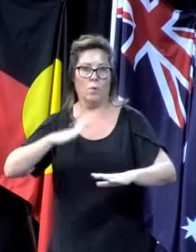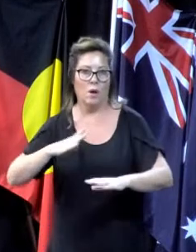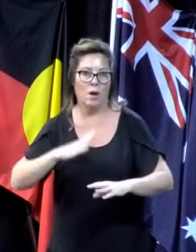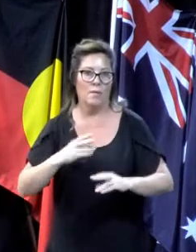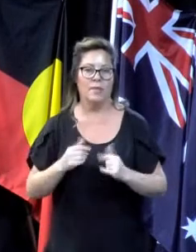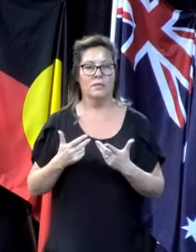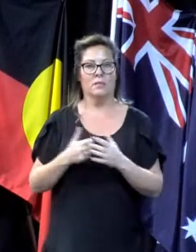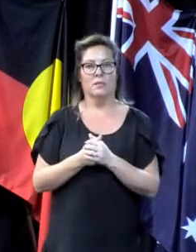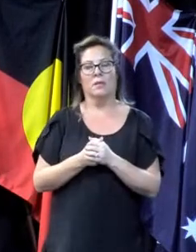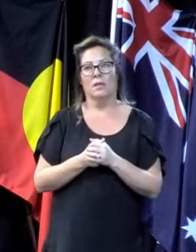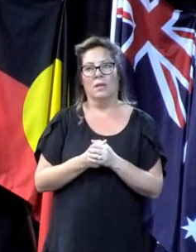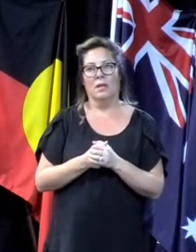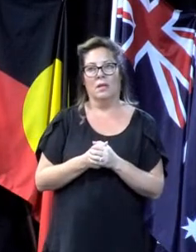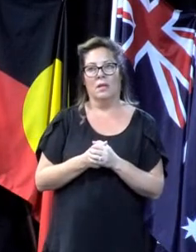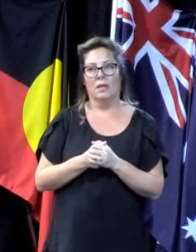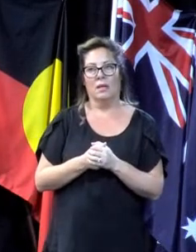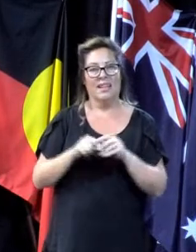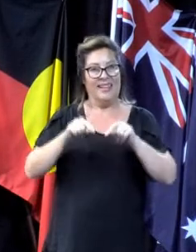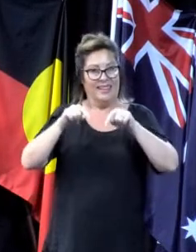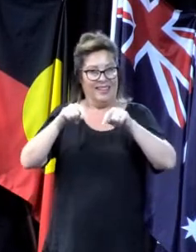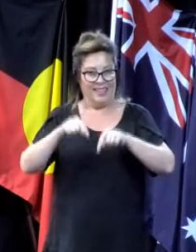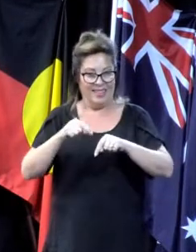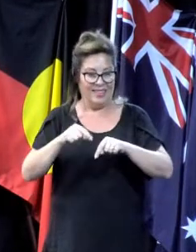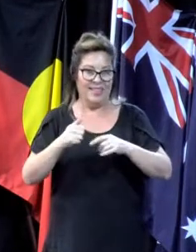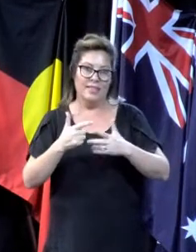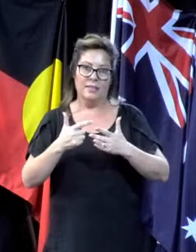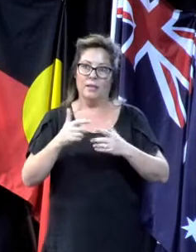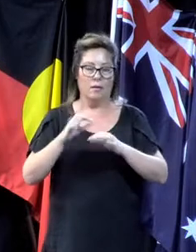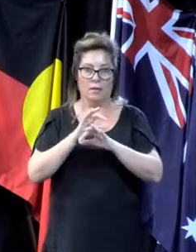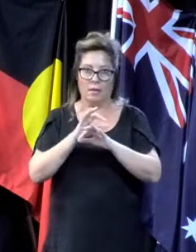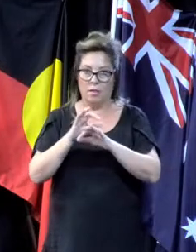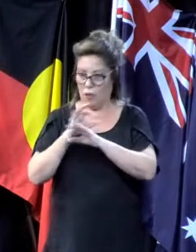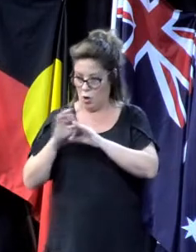This would be additional, to the noncontact time already provided under the teacher’s award.